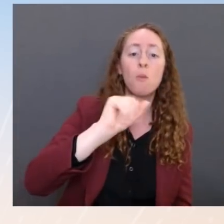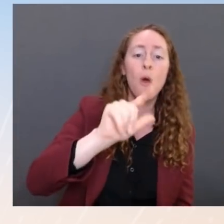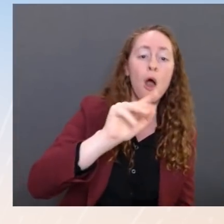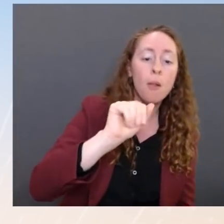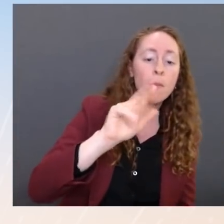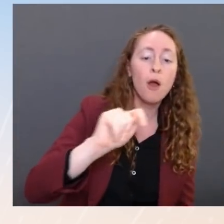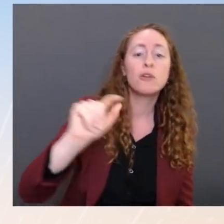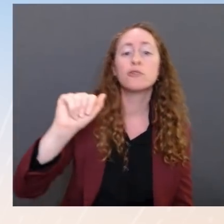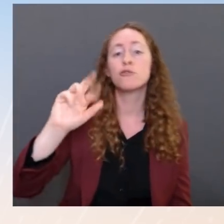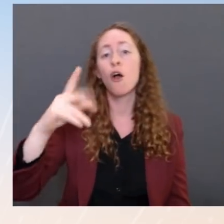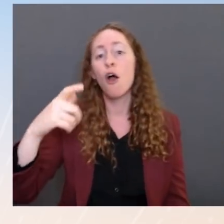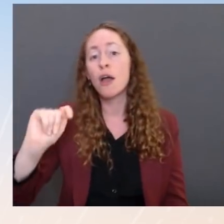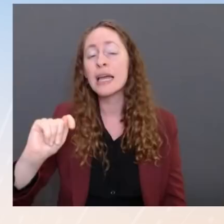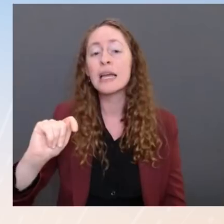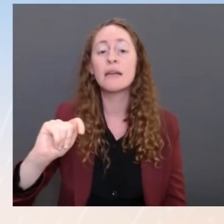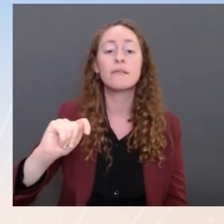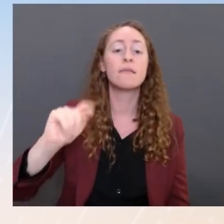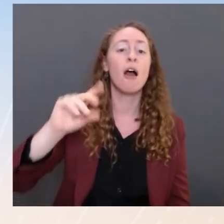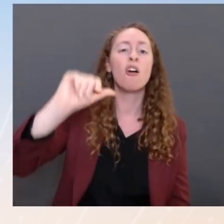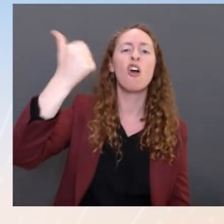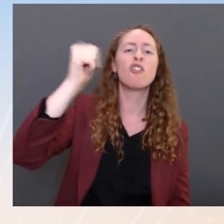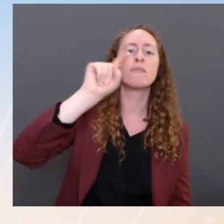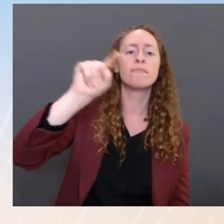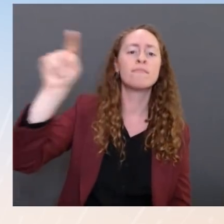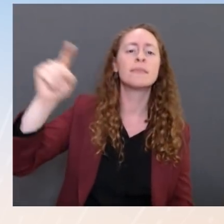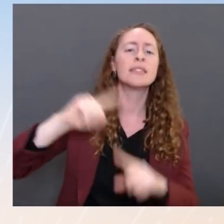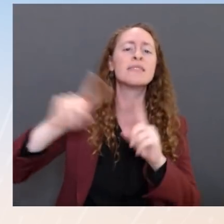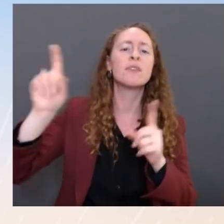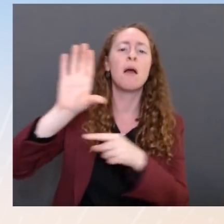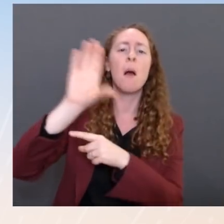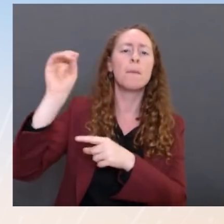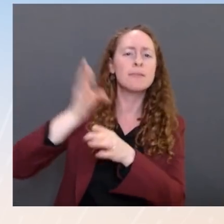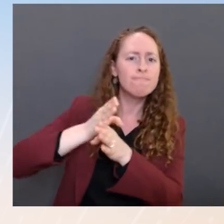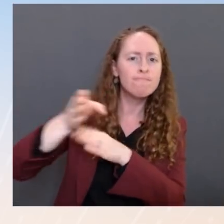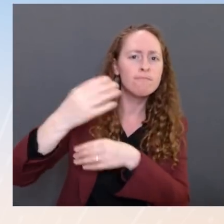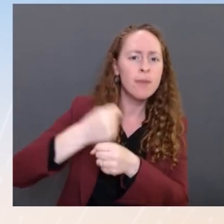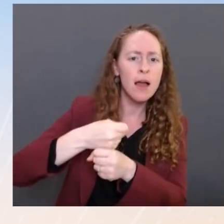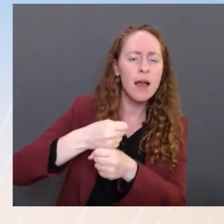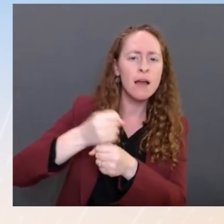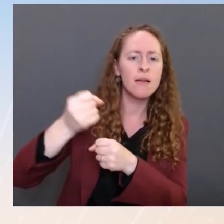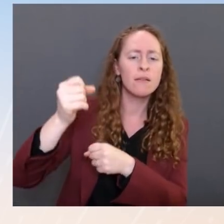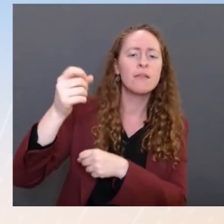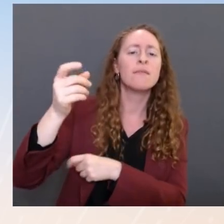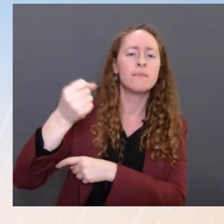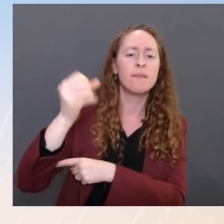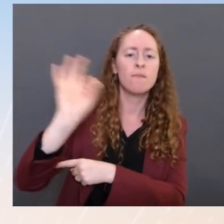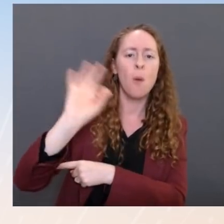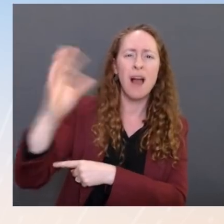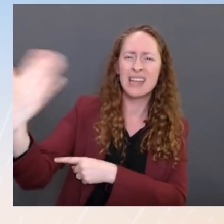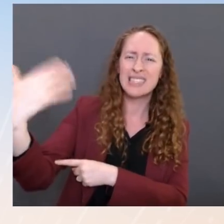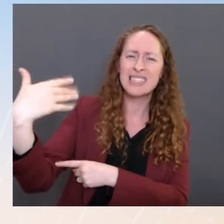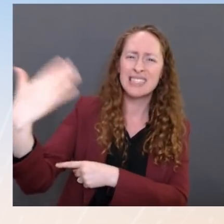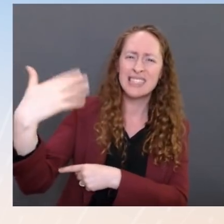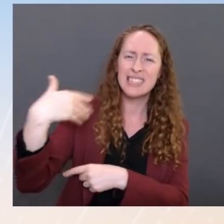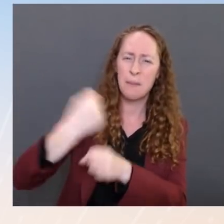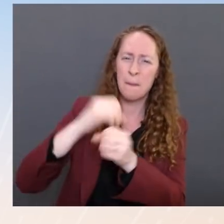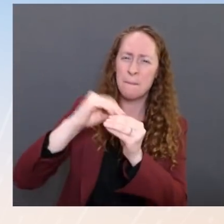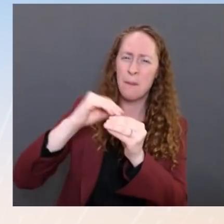and others who can produce more to ensure we are getting supply out to stores and out to retailers so that parents don't have that concern.